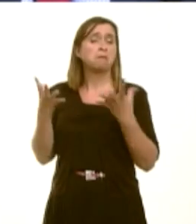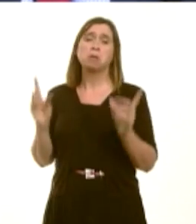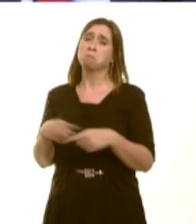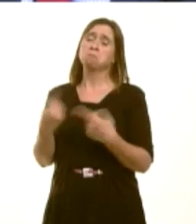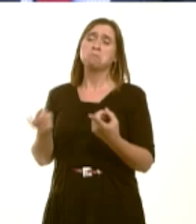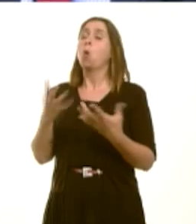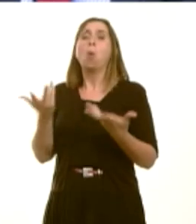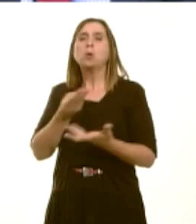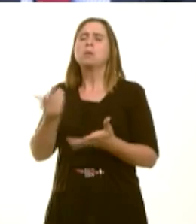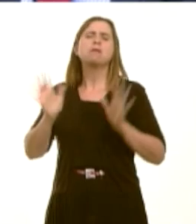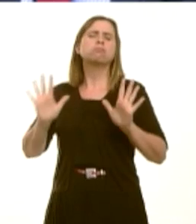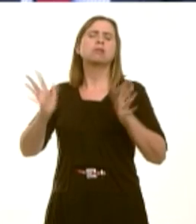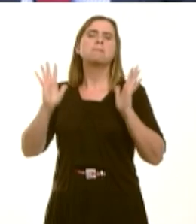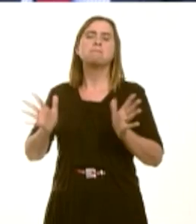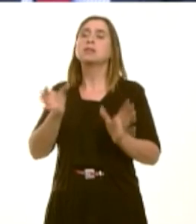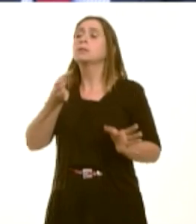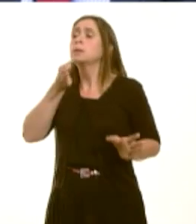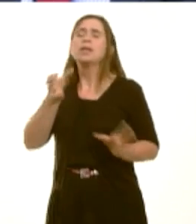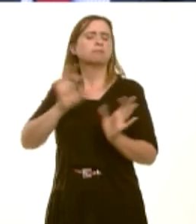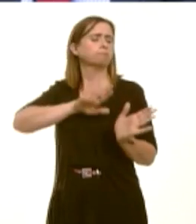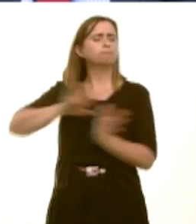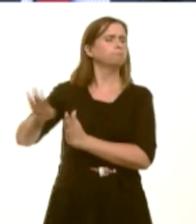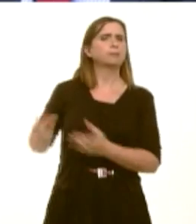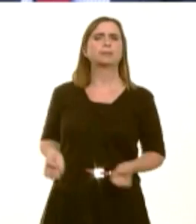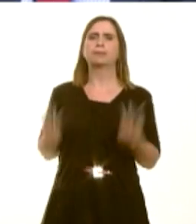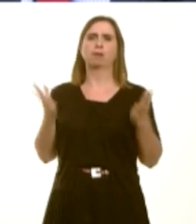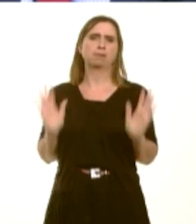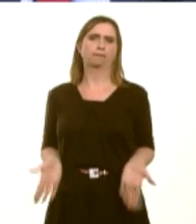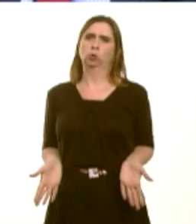a question of working with youth organisations and schools; itís also making sure that the